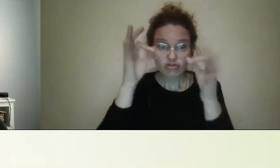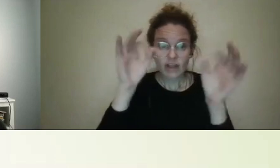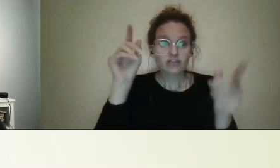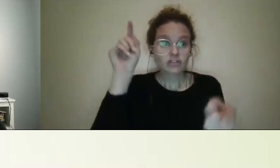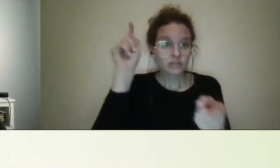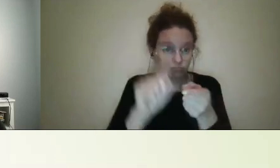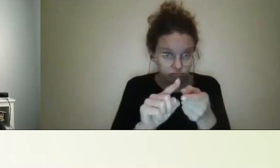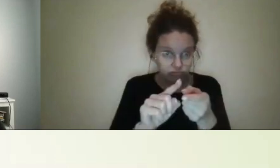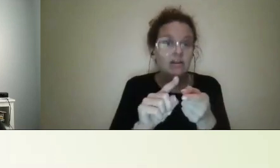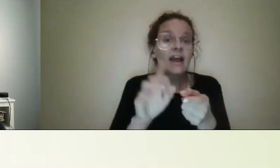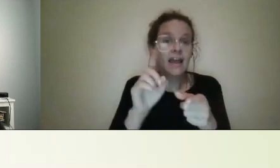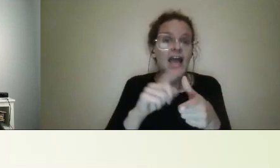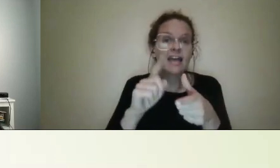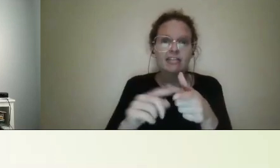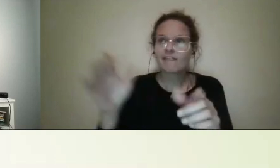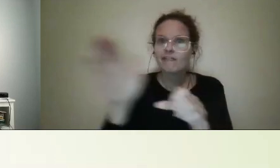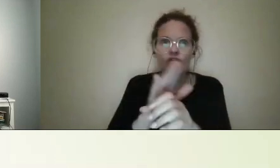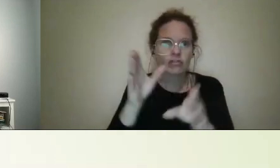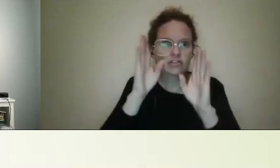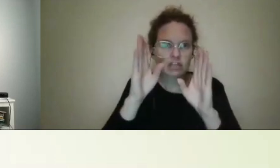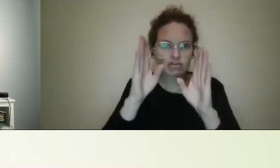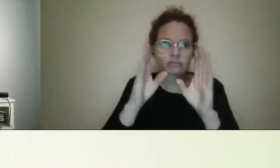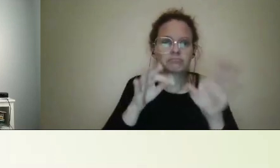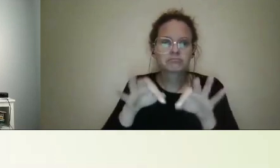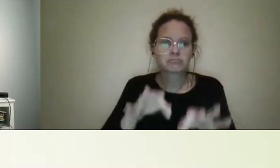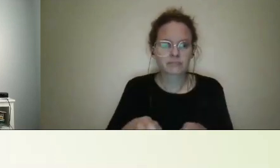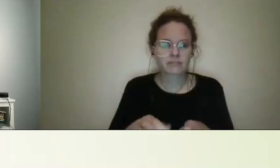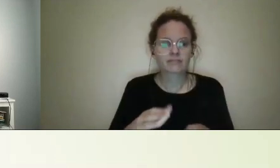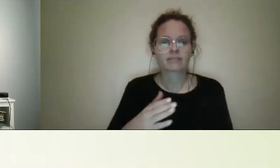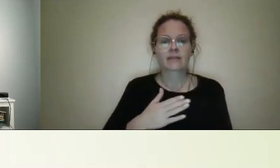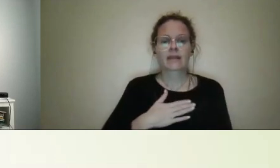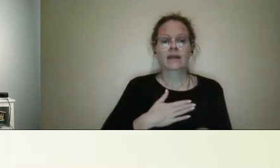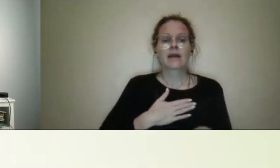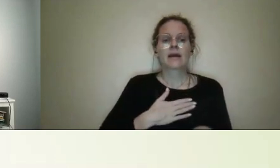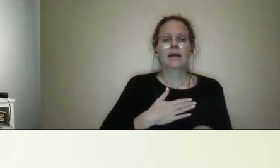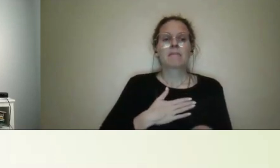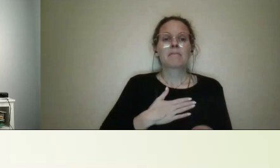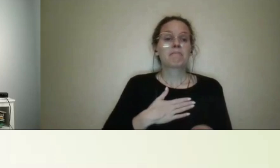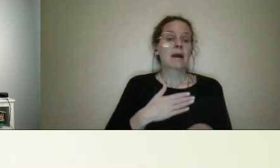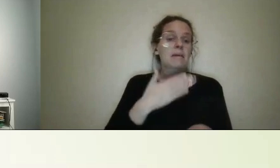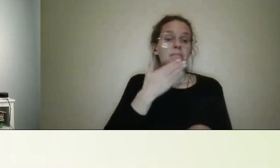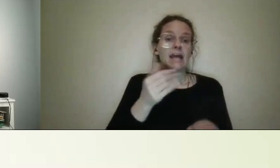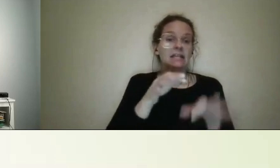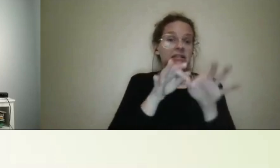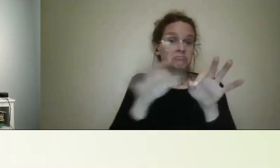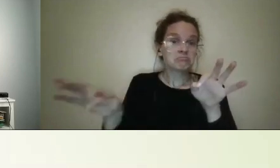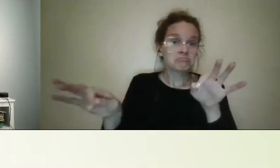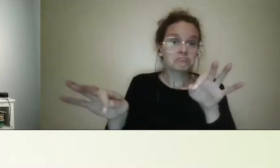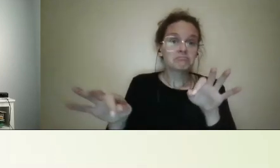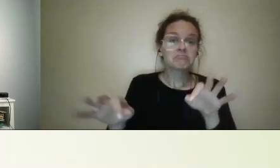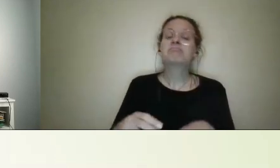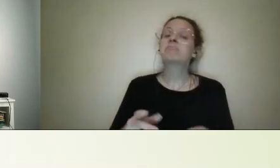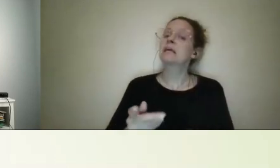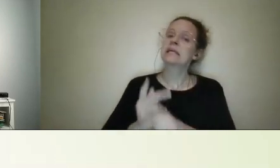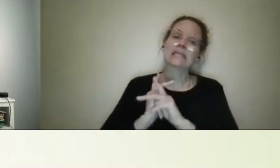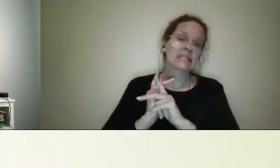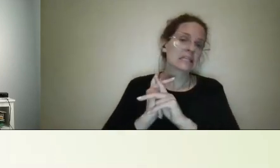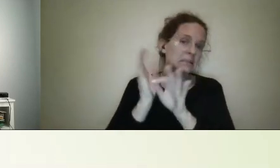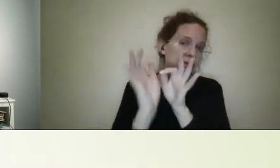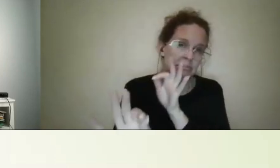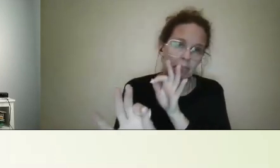My favorite thing, my motto, is keep it simple. Less is best. What I mean by